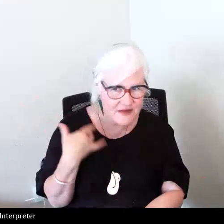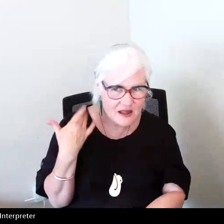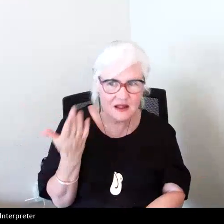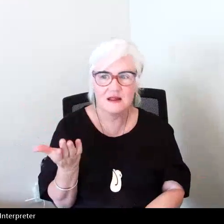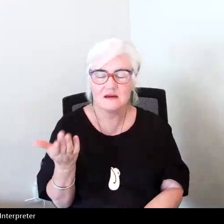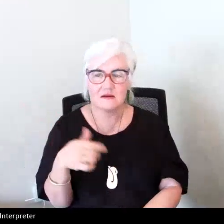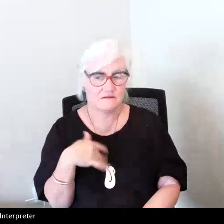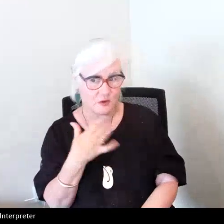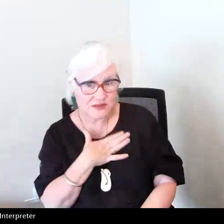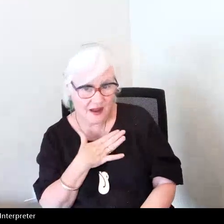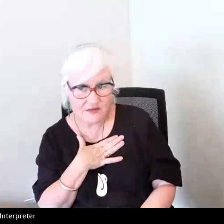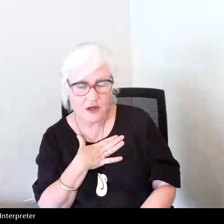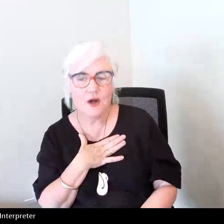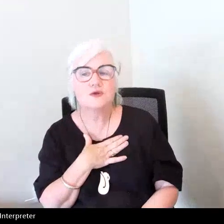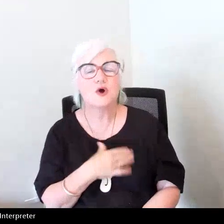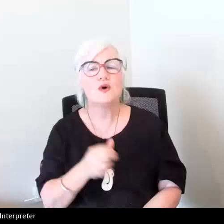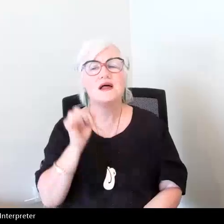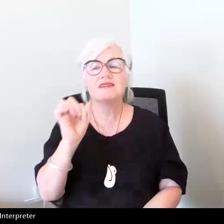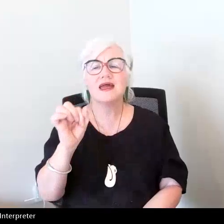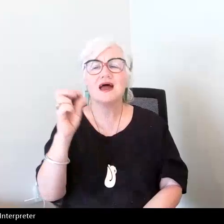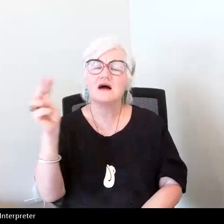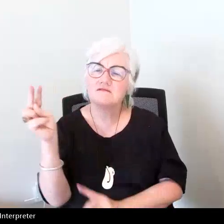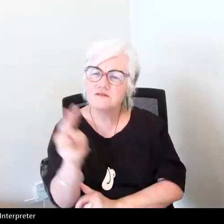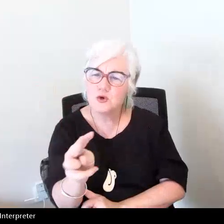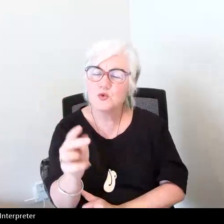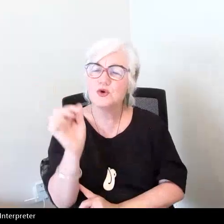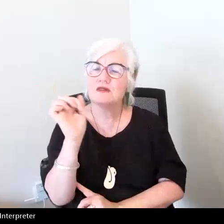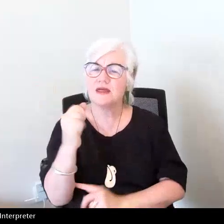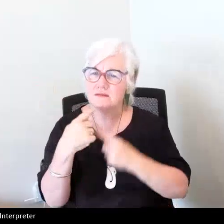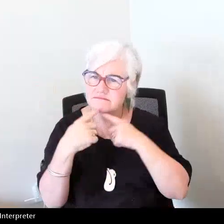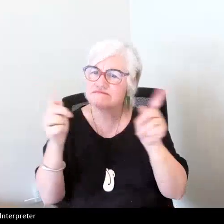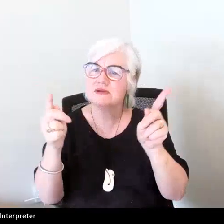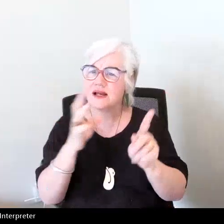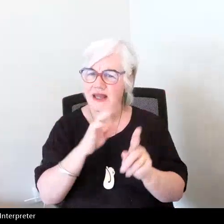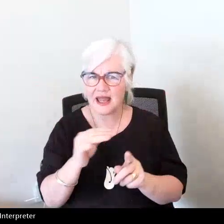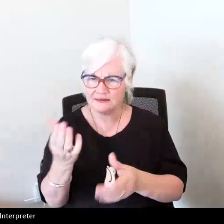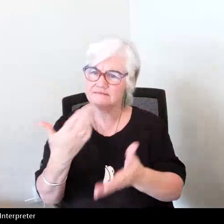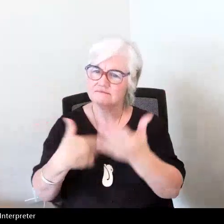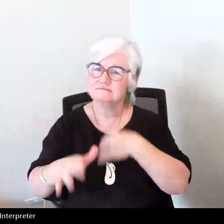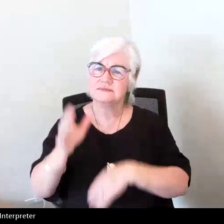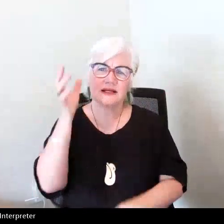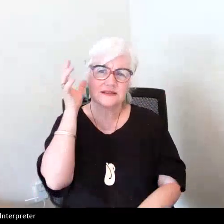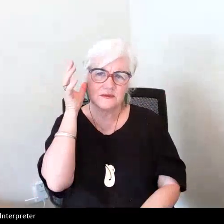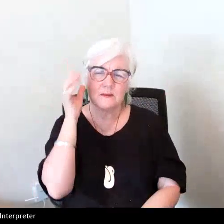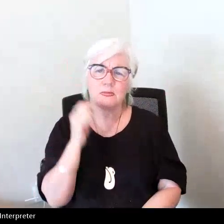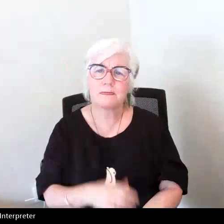that their voices are heard. John, if that answers your question,